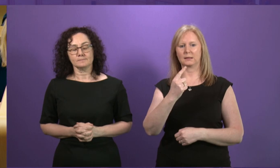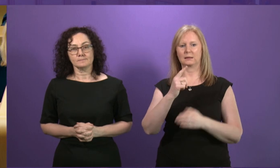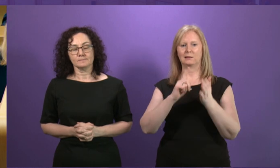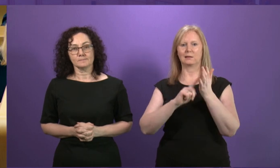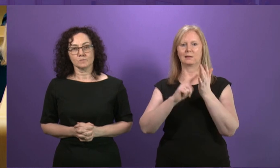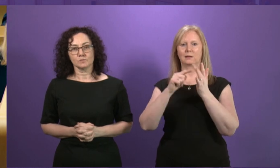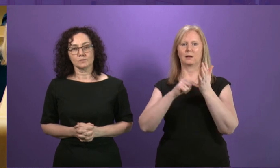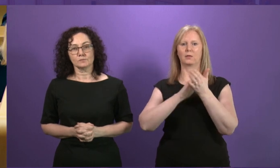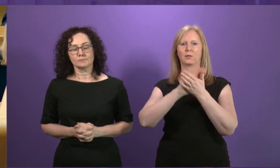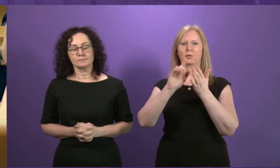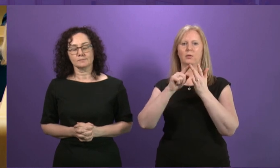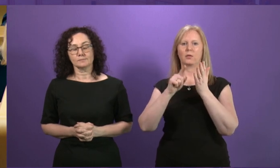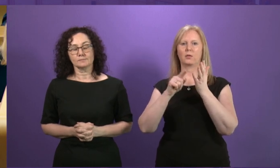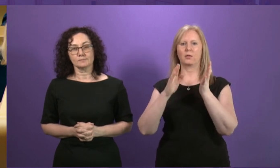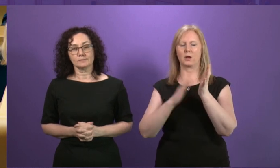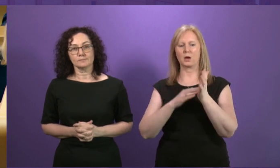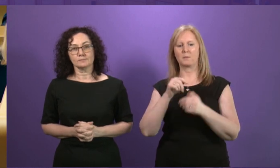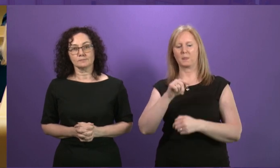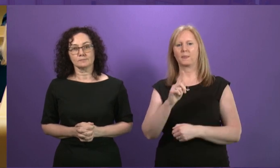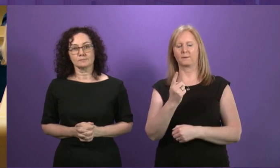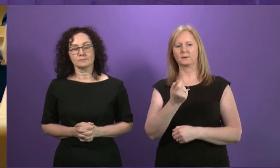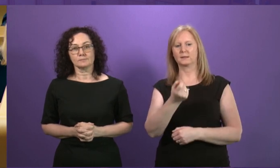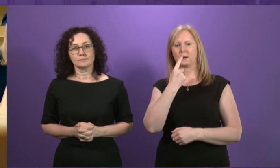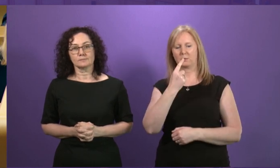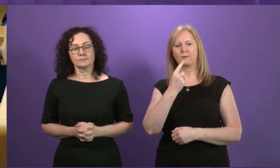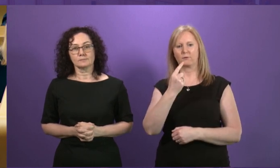first-line treatment for bipolar disorder because of its proven effectiveness in preventing